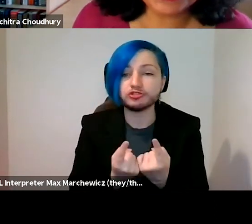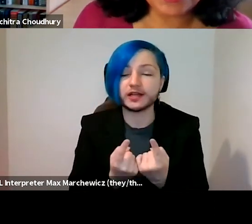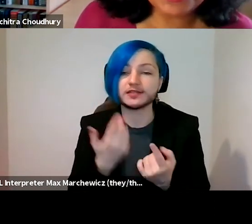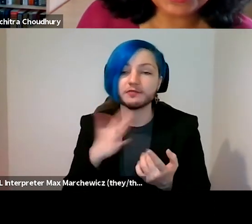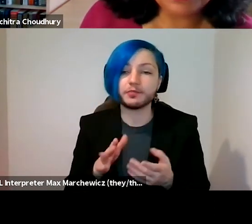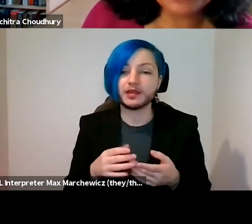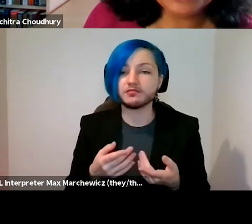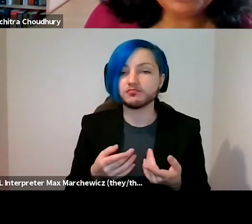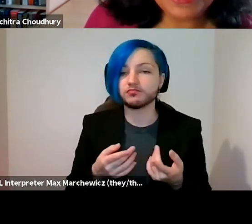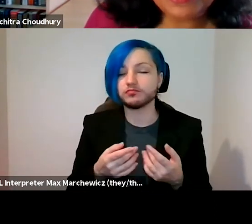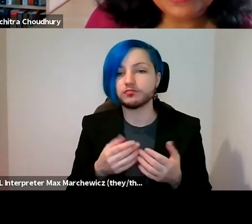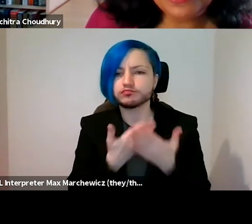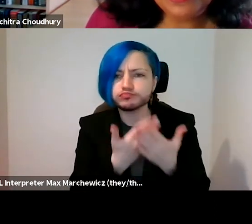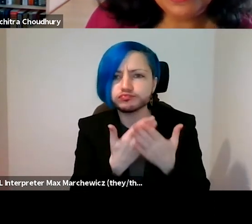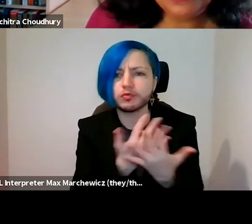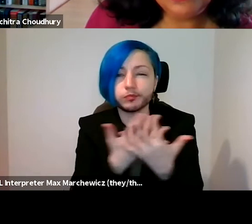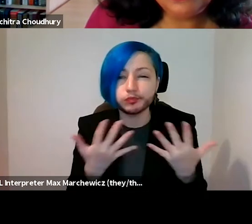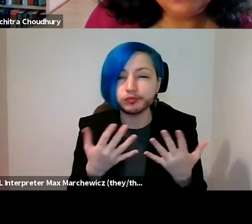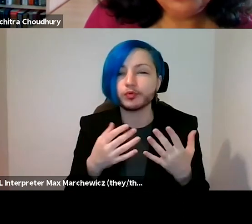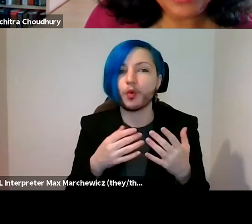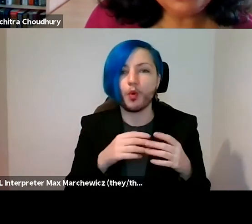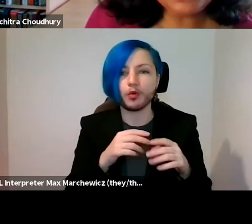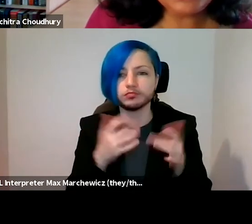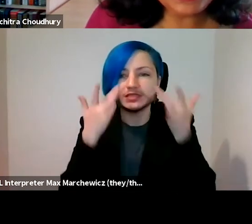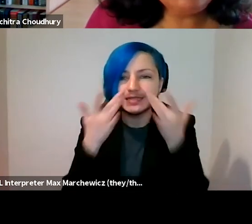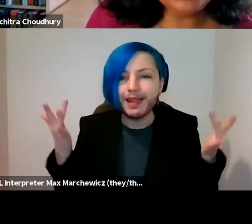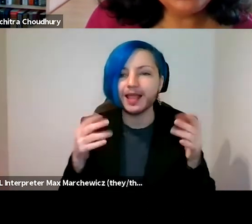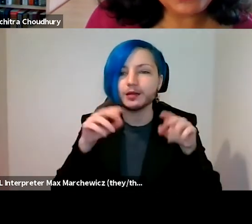in scholarship and in display, perhaps it is time to look